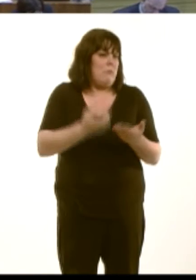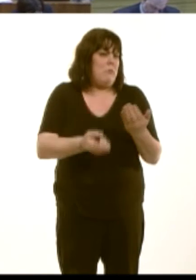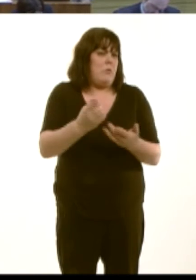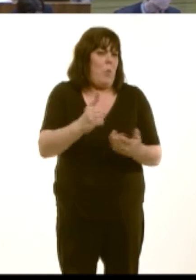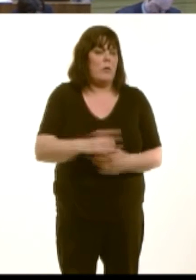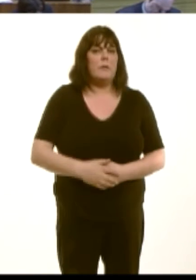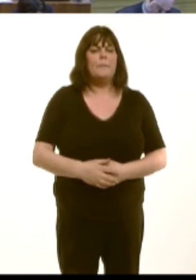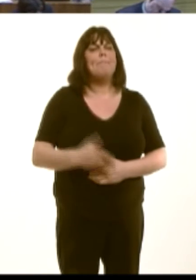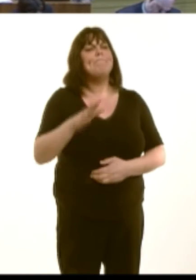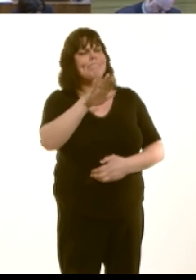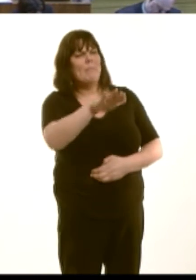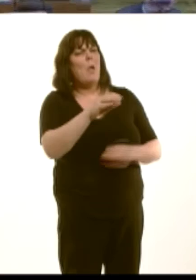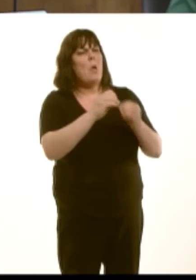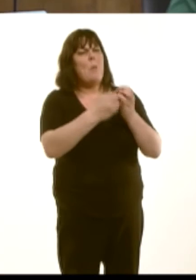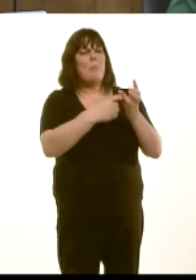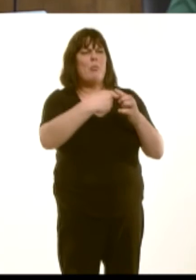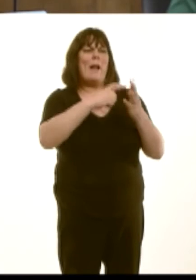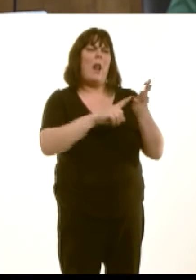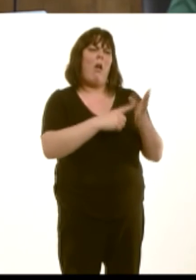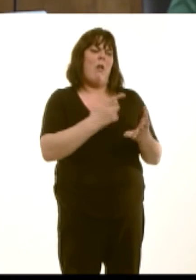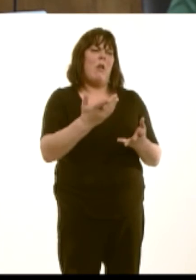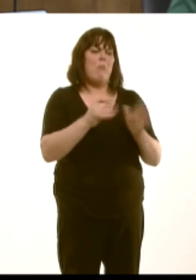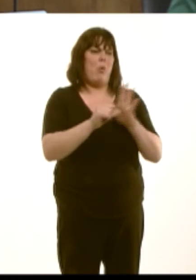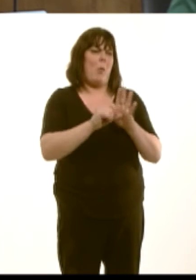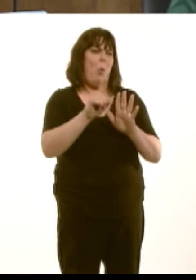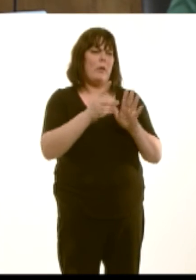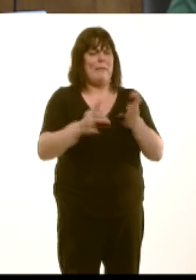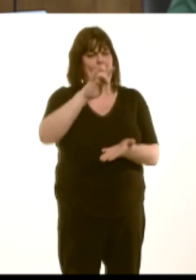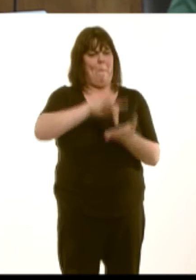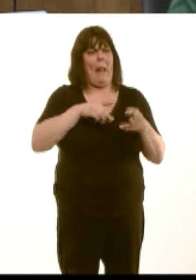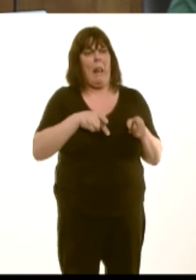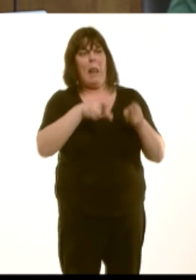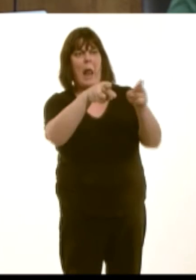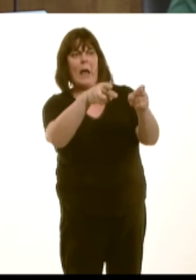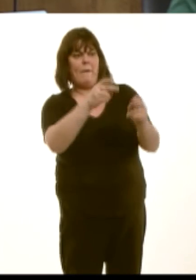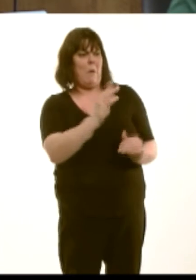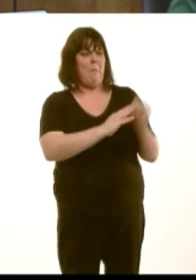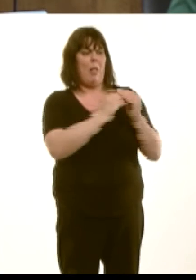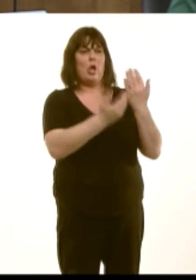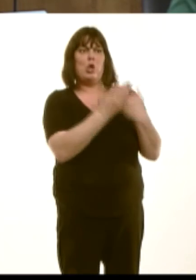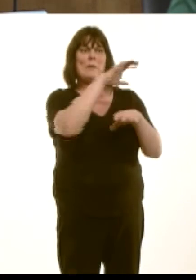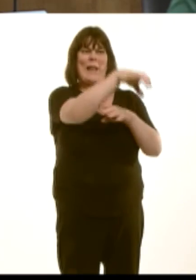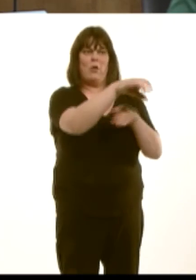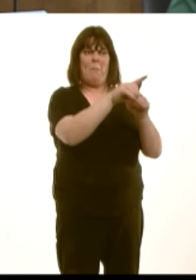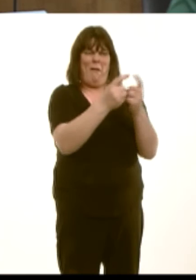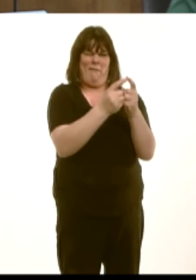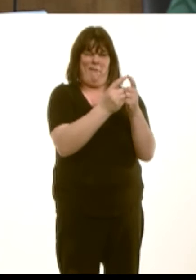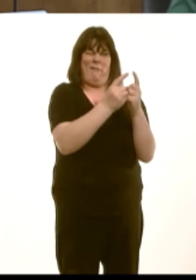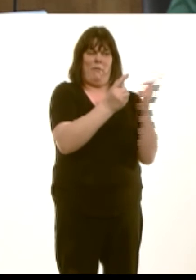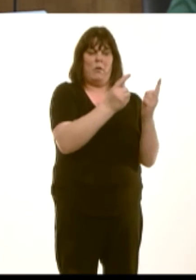First of all, there are capacity issues on the main line, with the addition of a new station, given the fact that itís very, very close to the existing Bridgend mainline stationóitís